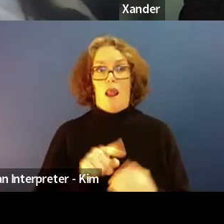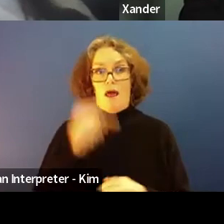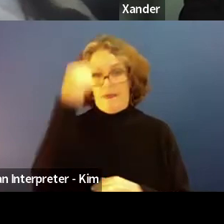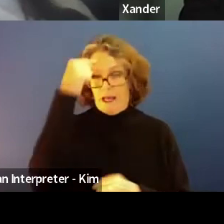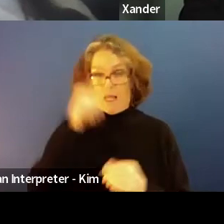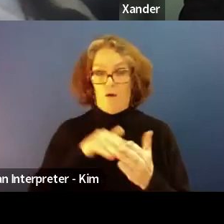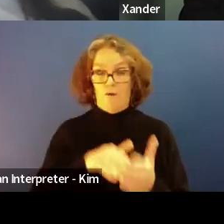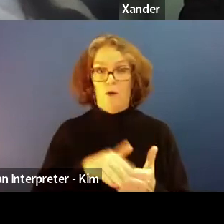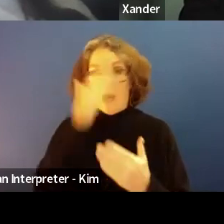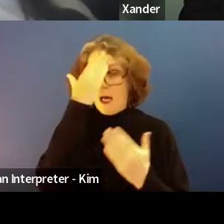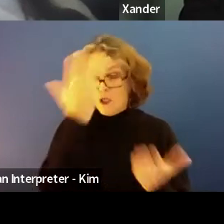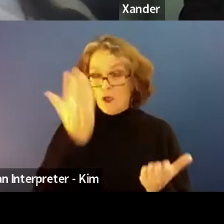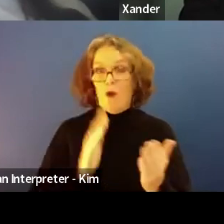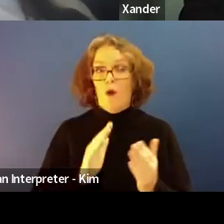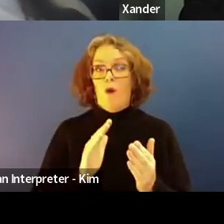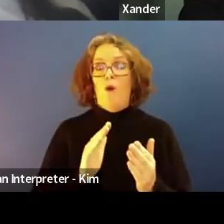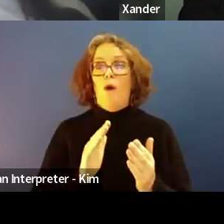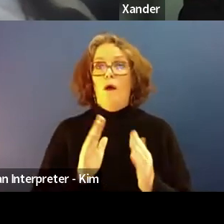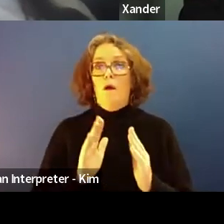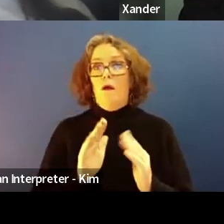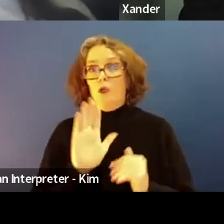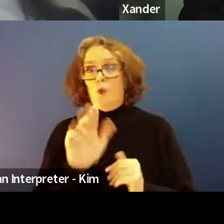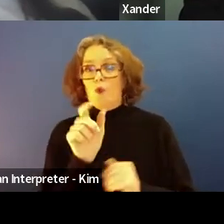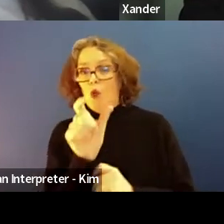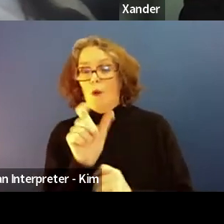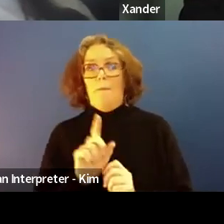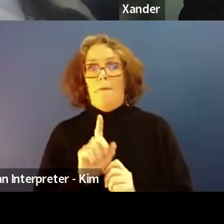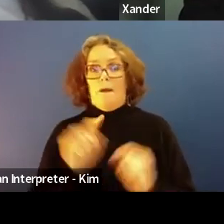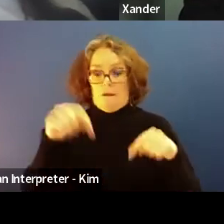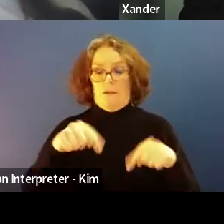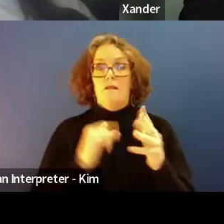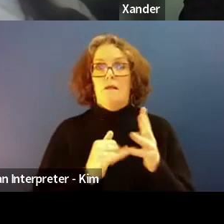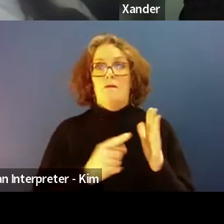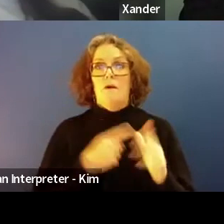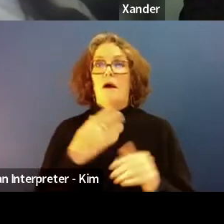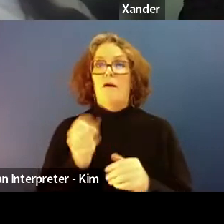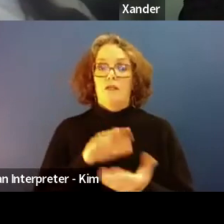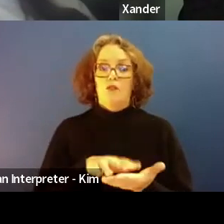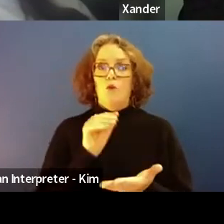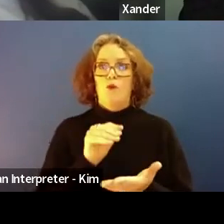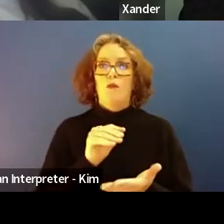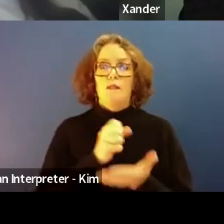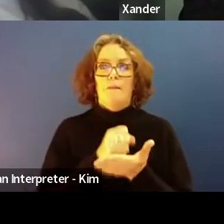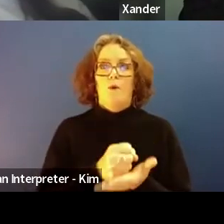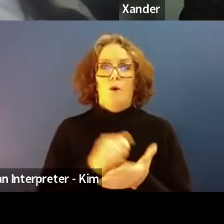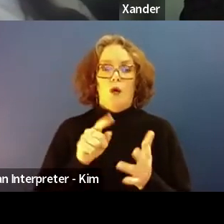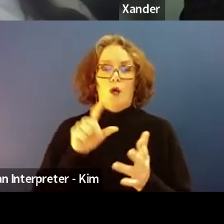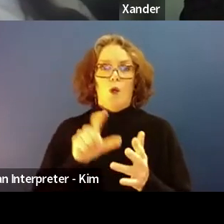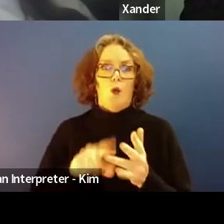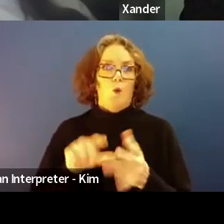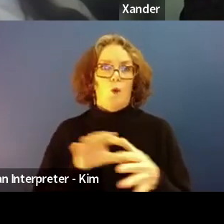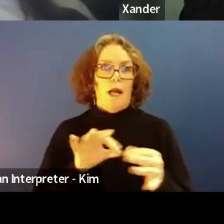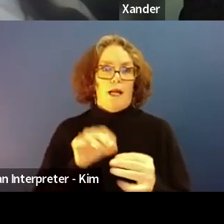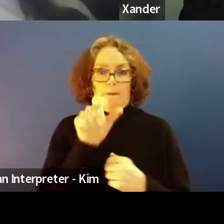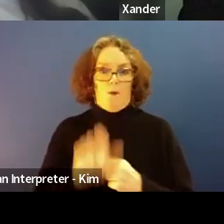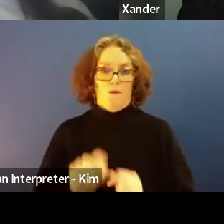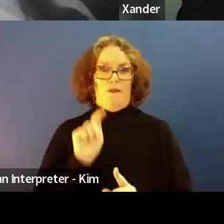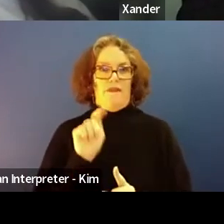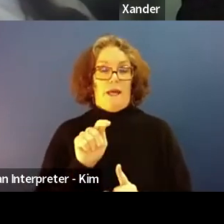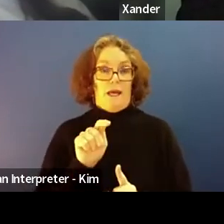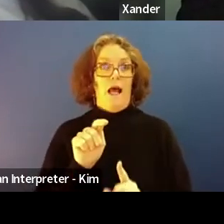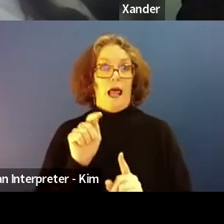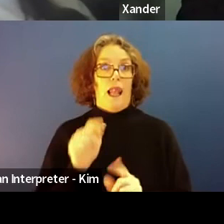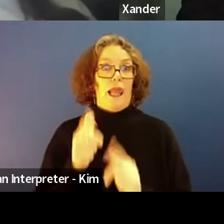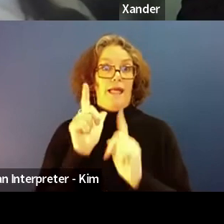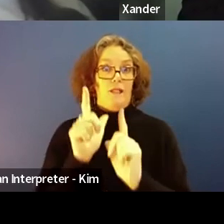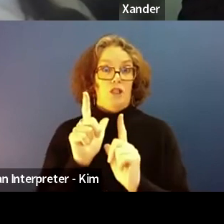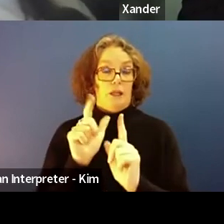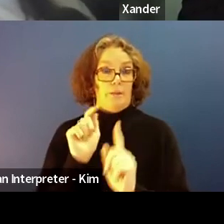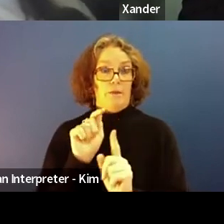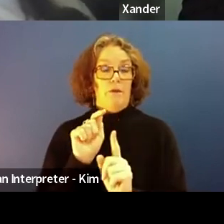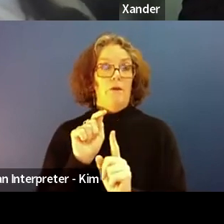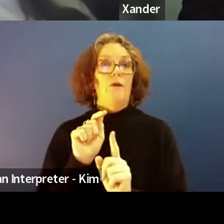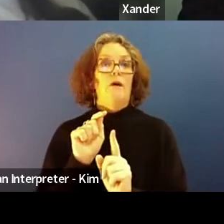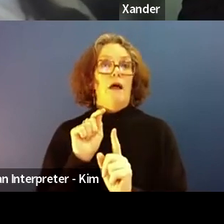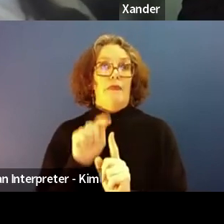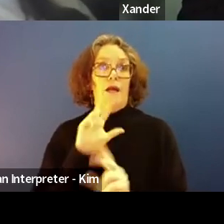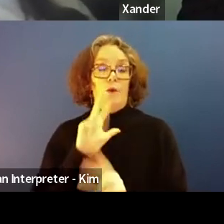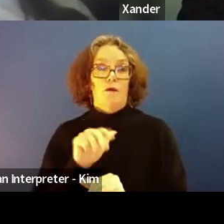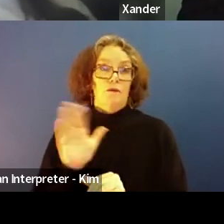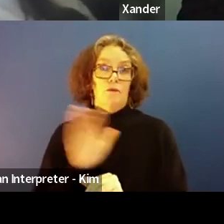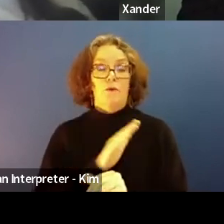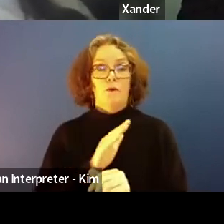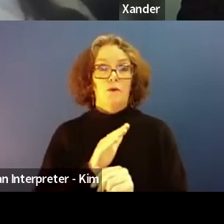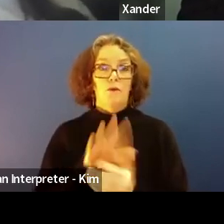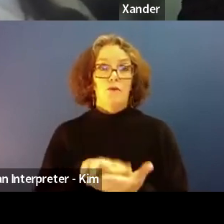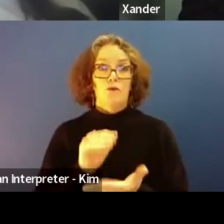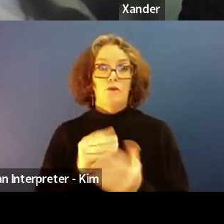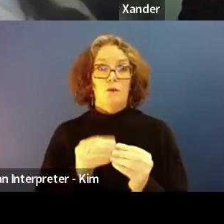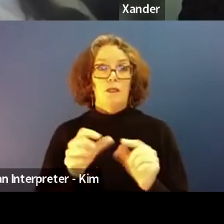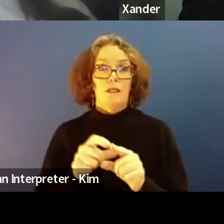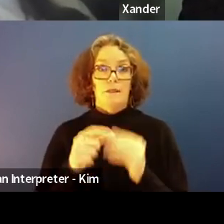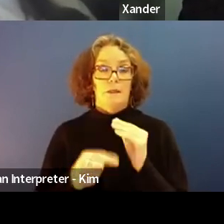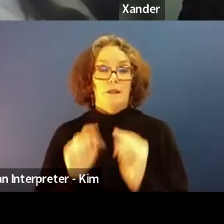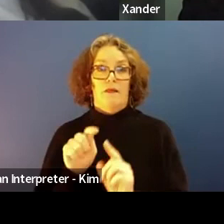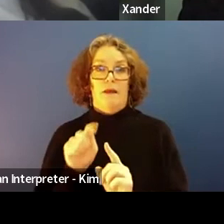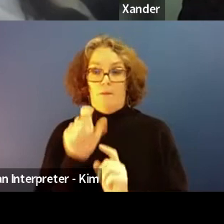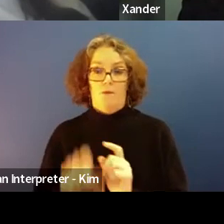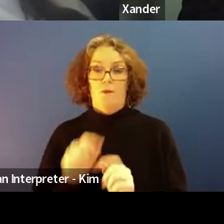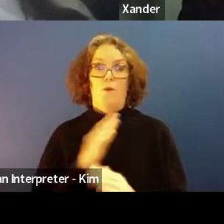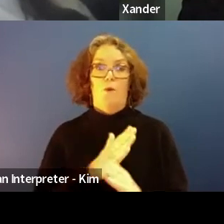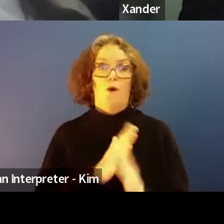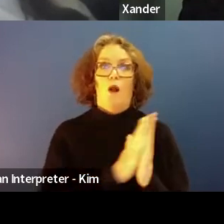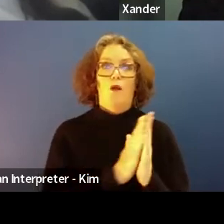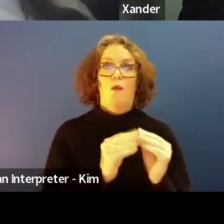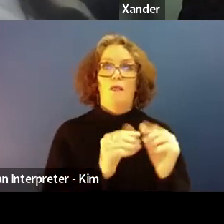I'm not sure if the terminology in other states but in South Australia we have what's called a Student Support Coordinator, or like a person in a leadership position that handles all students with disability and works with teachers very closely to make